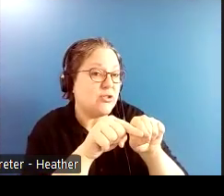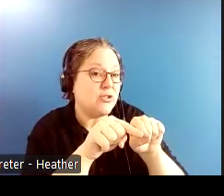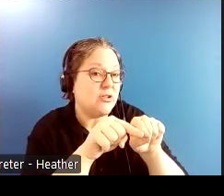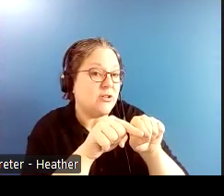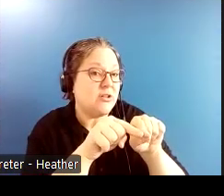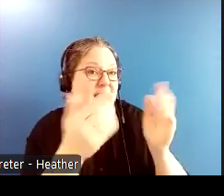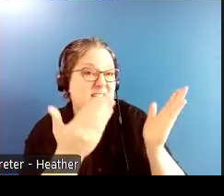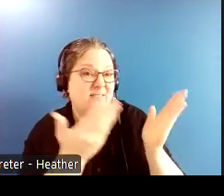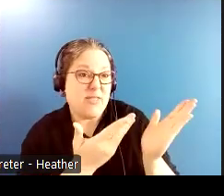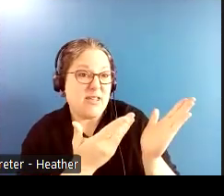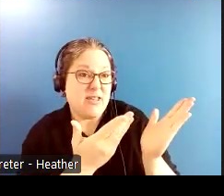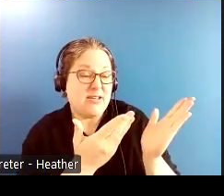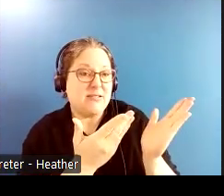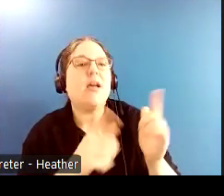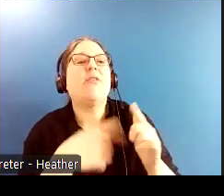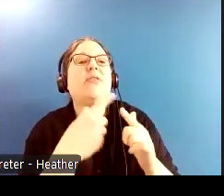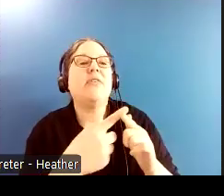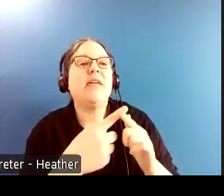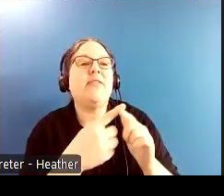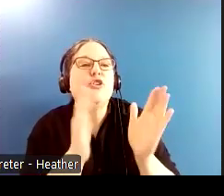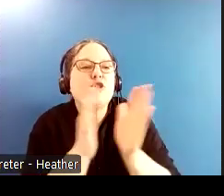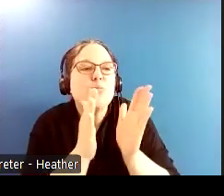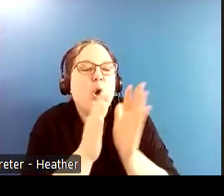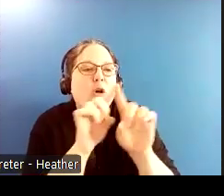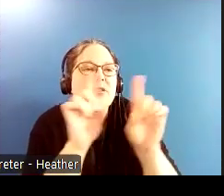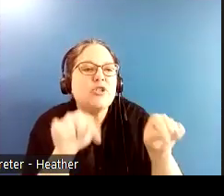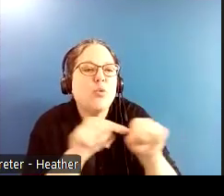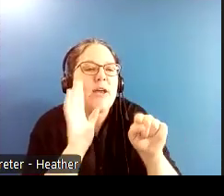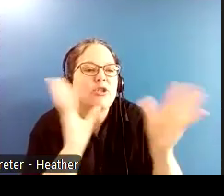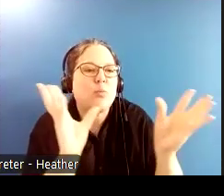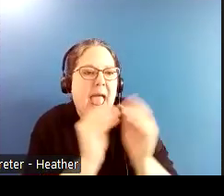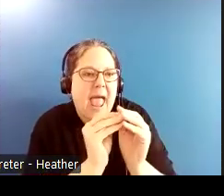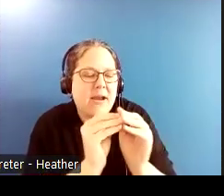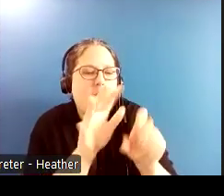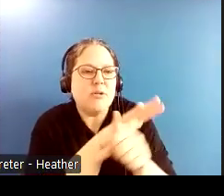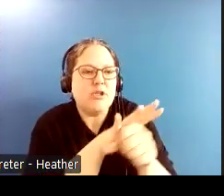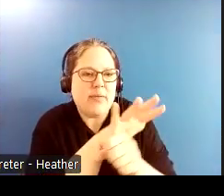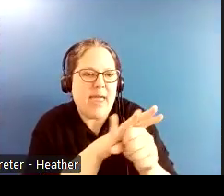different sides, the square the two smaller squares will add up to the area of the third